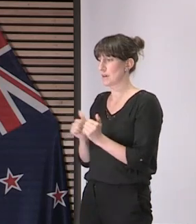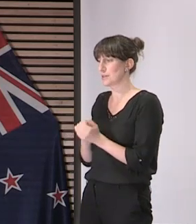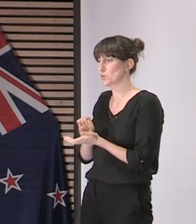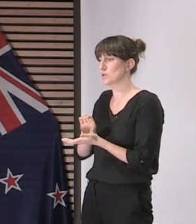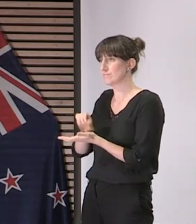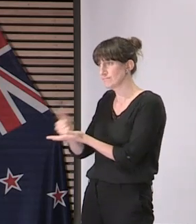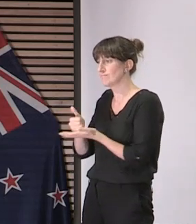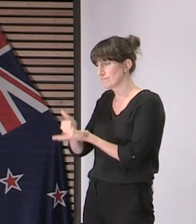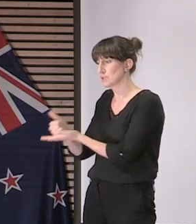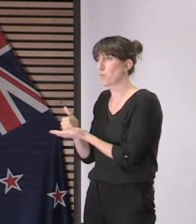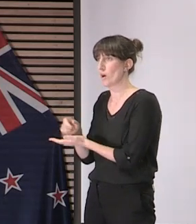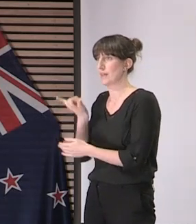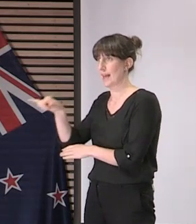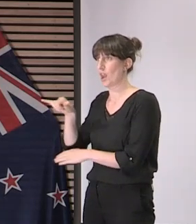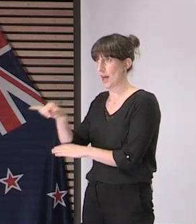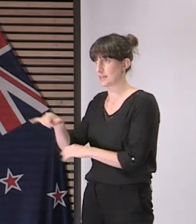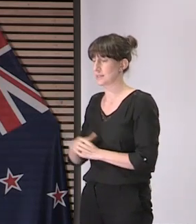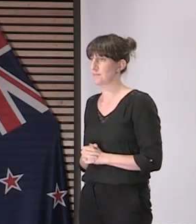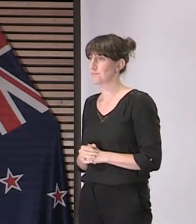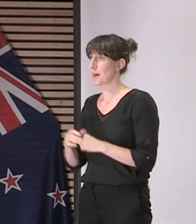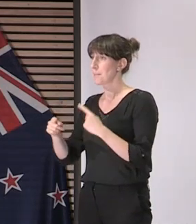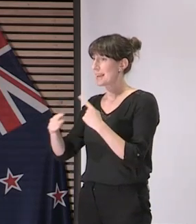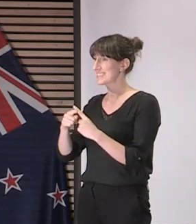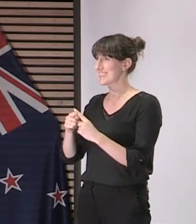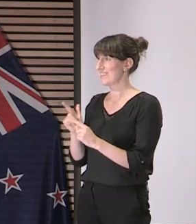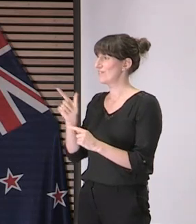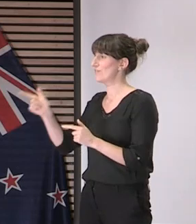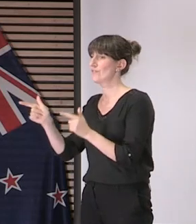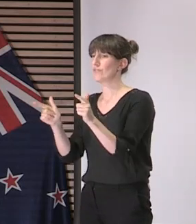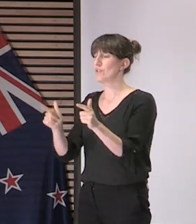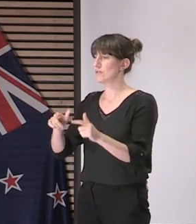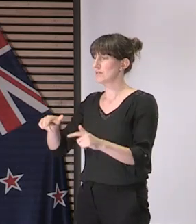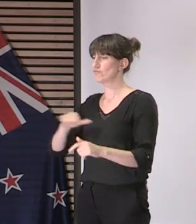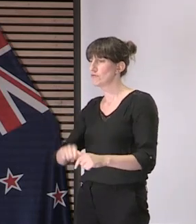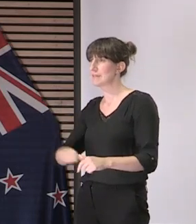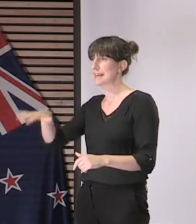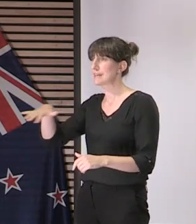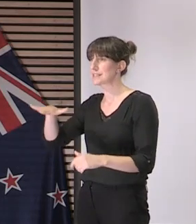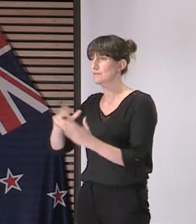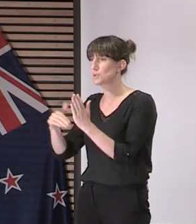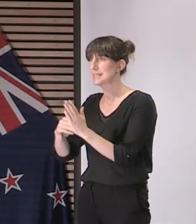ground handling company around the country totalling up to 4.7 million and we need to